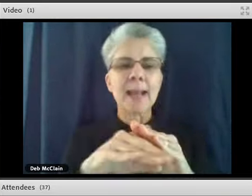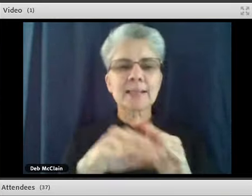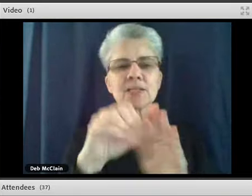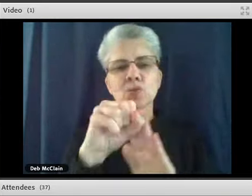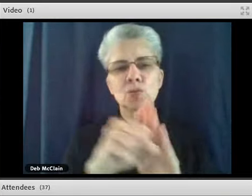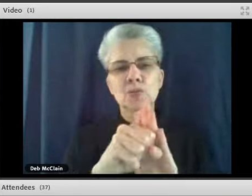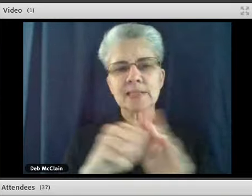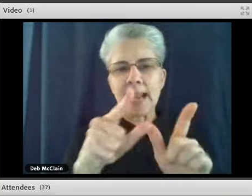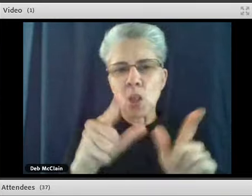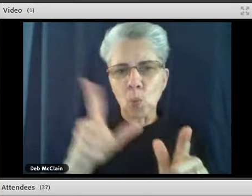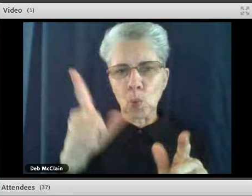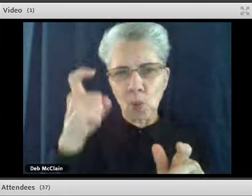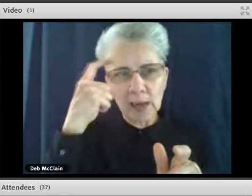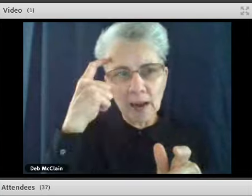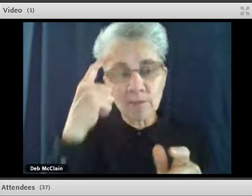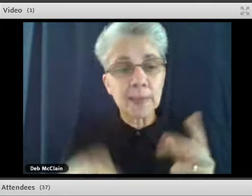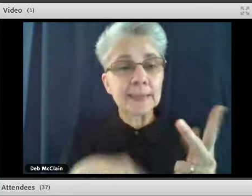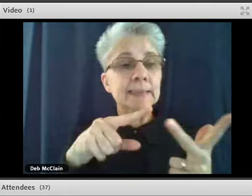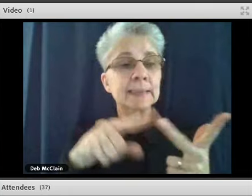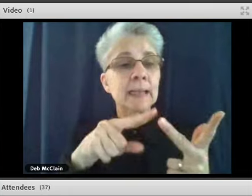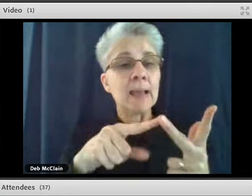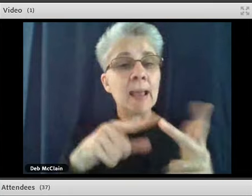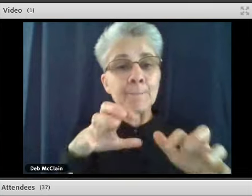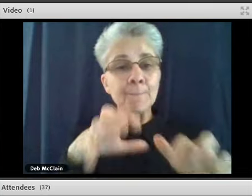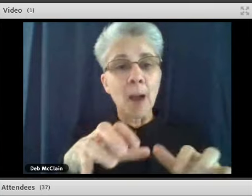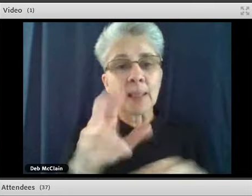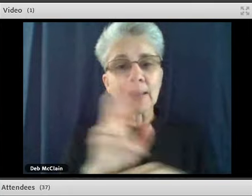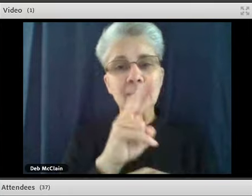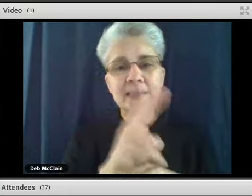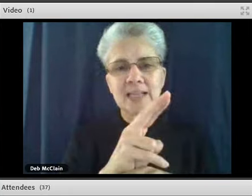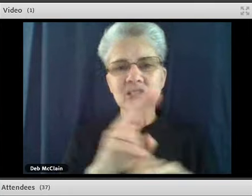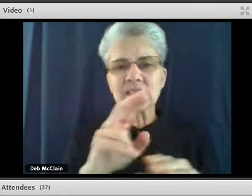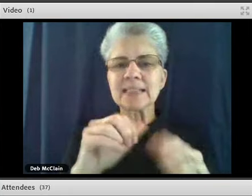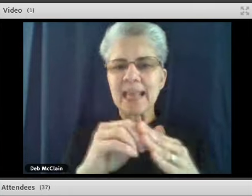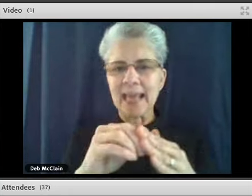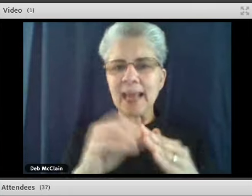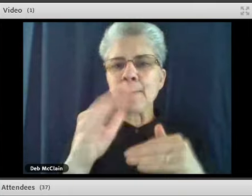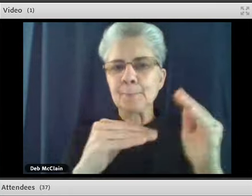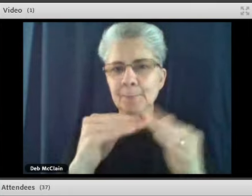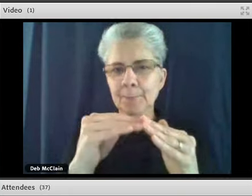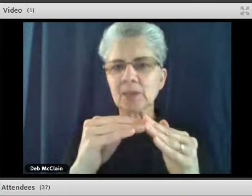with access to state and local government, and public accommodations at commercial facilities.